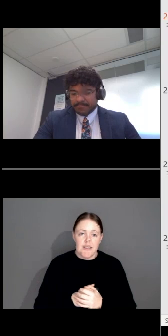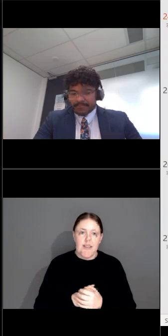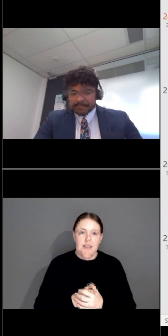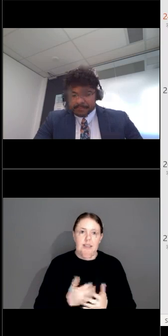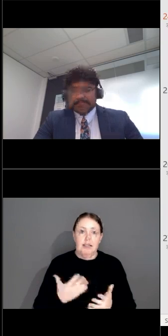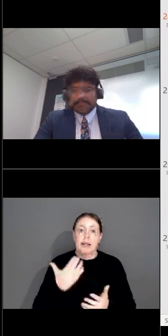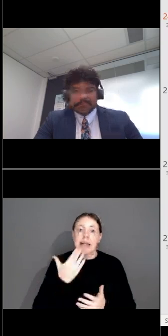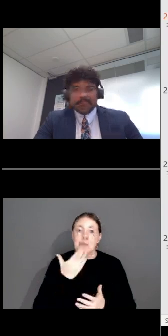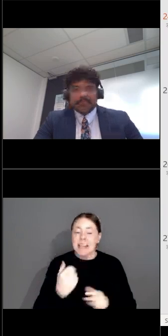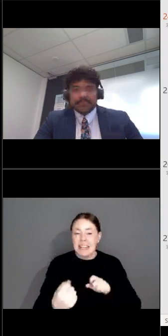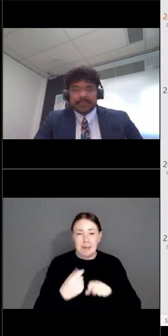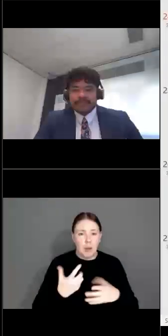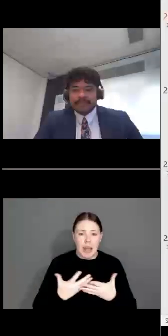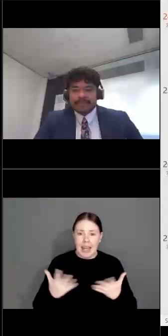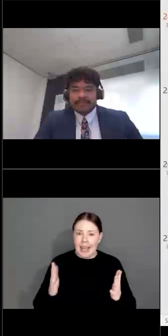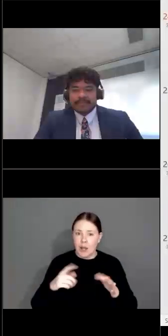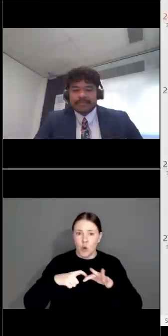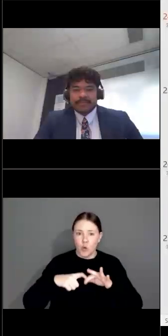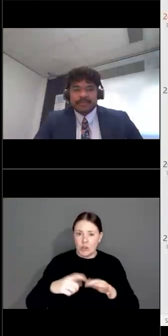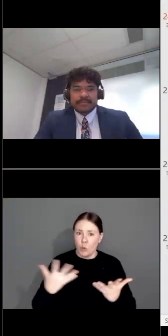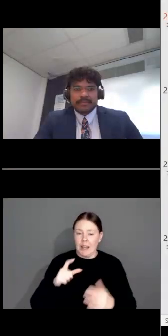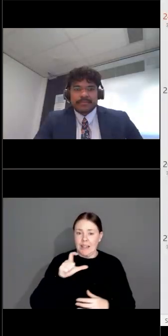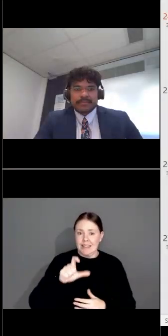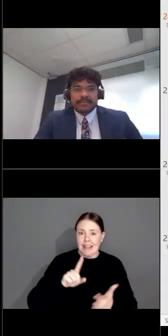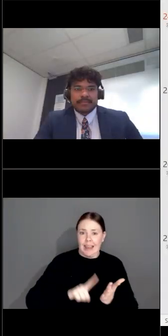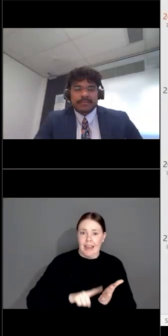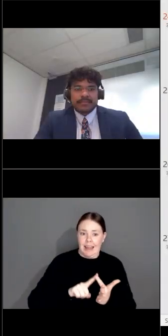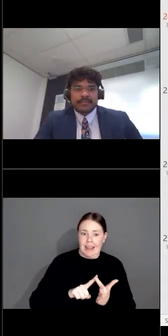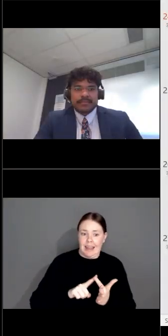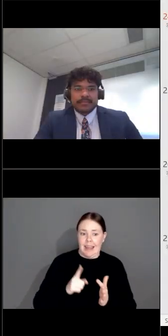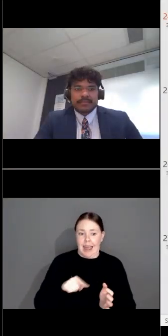um email address but please watch out for that email that will give you the link to the live